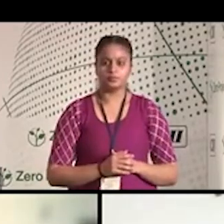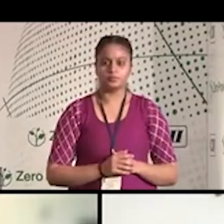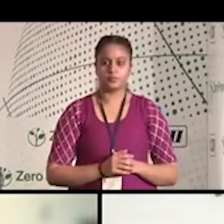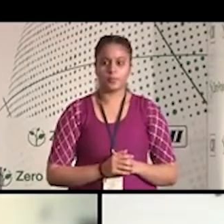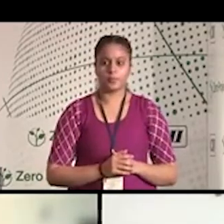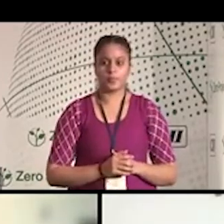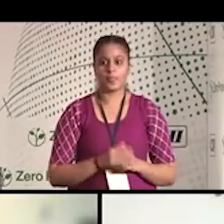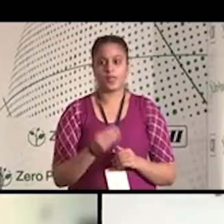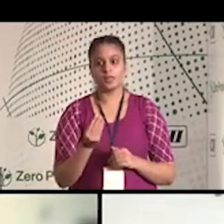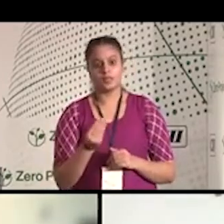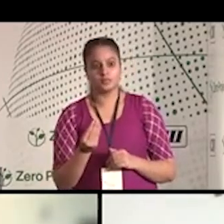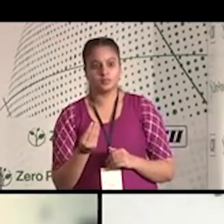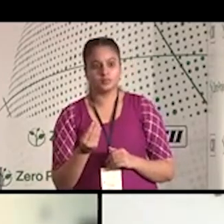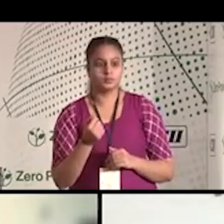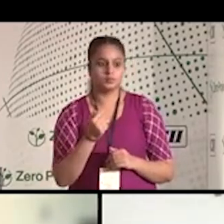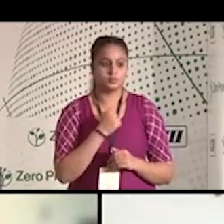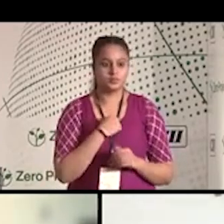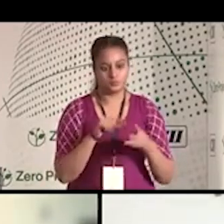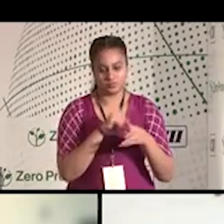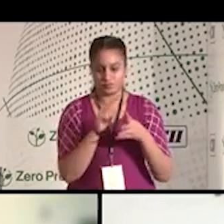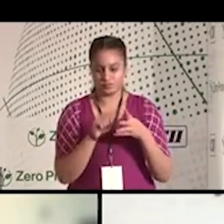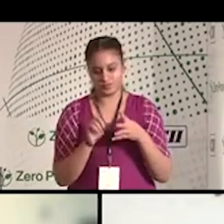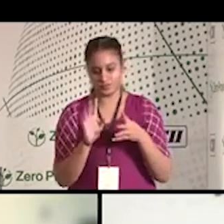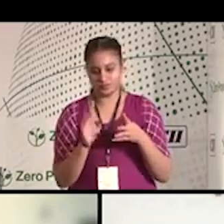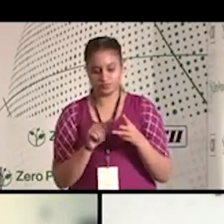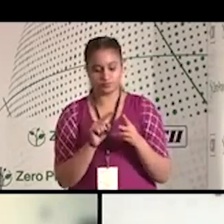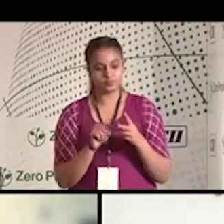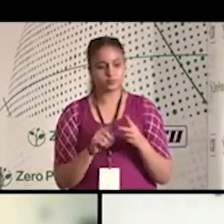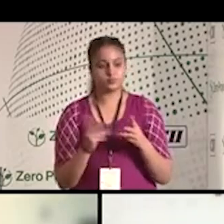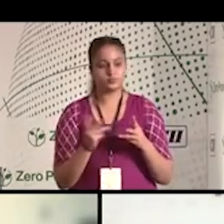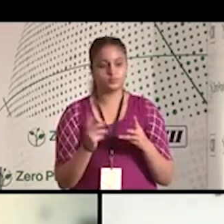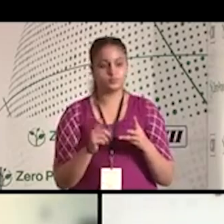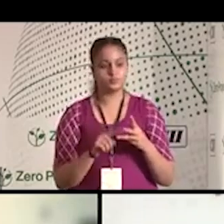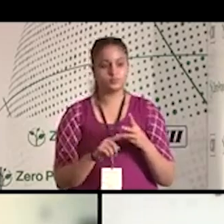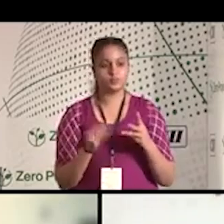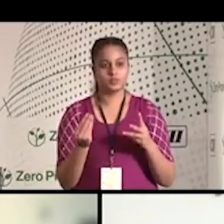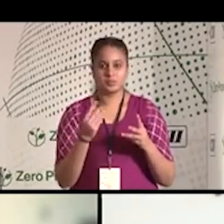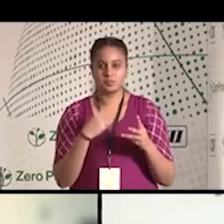So I think that enforcement would be my first point. Second, it's something that I see a lot